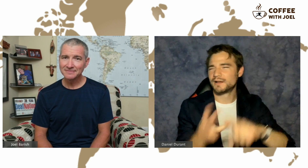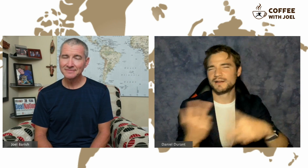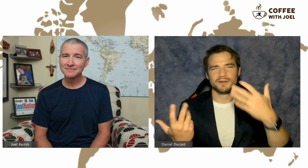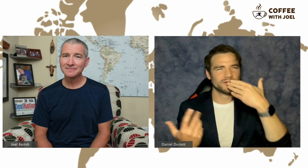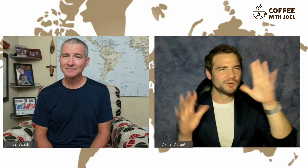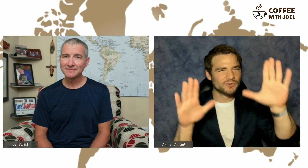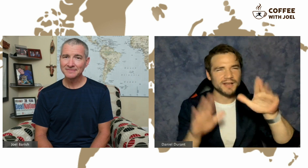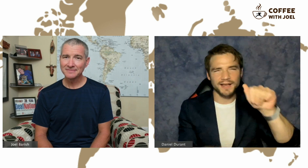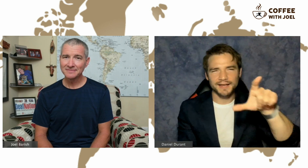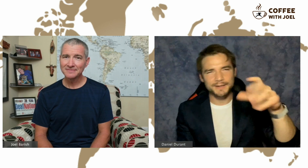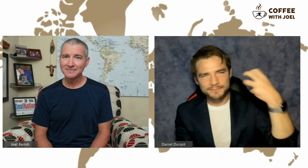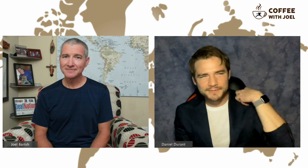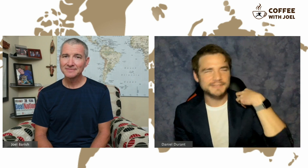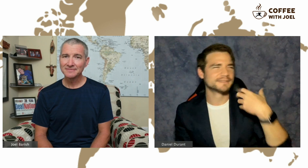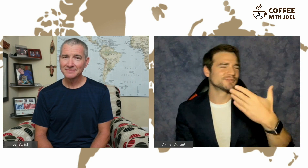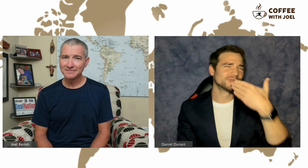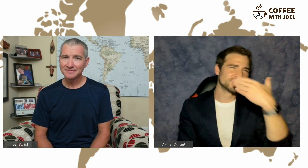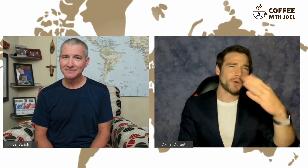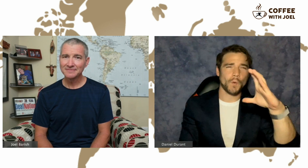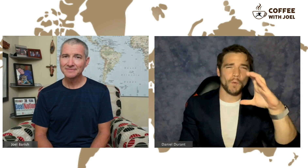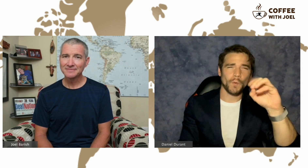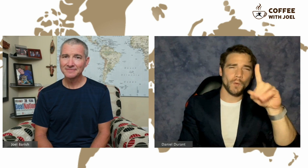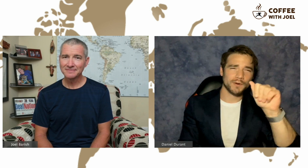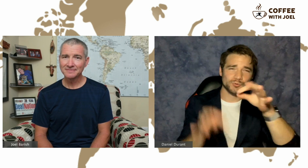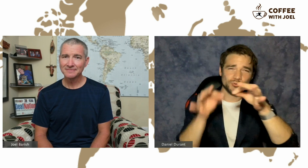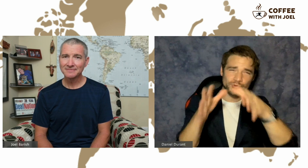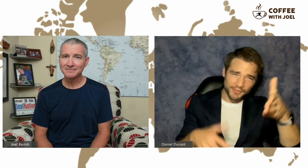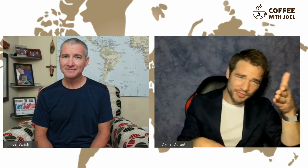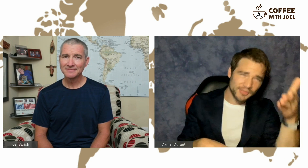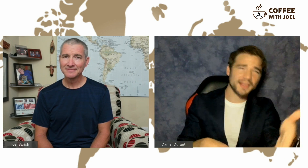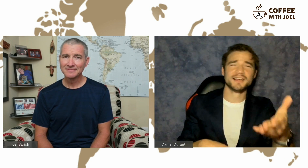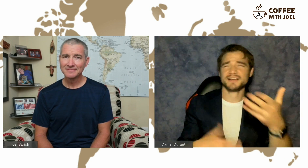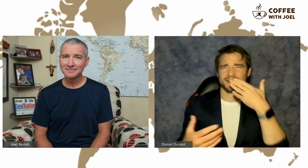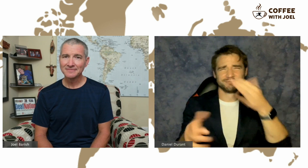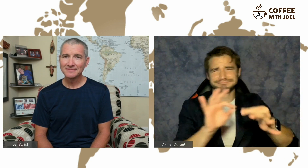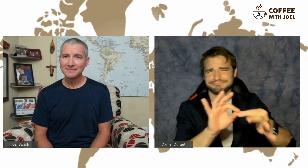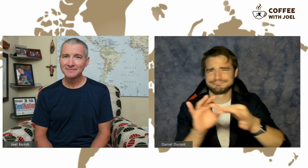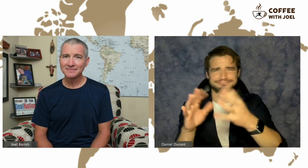and great ASL masters, and good CODA interpreters there.